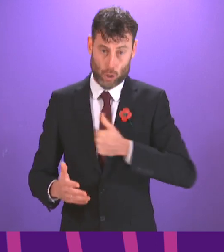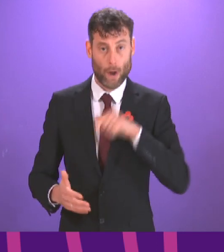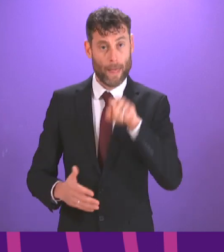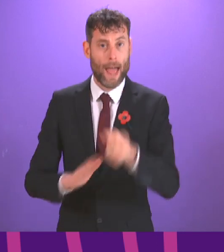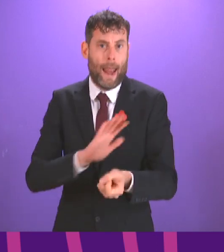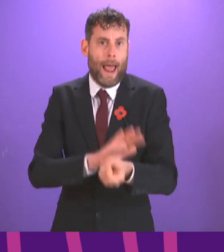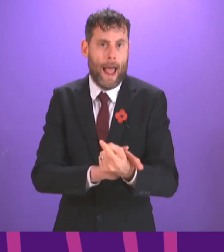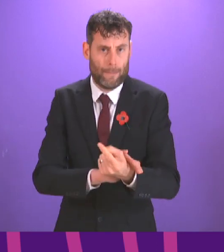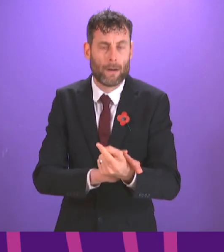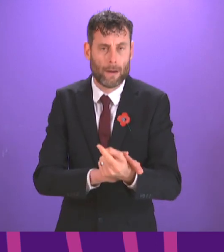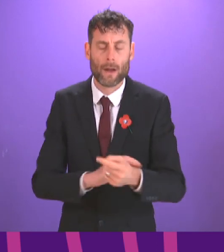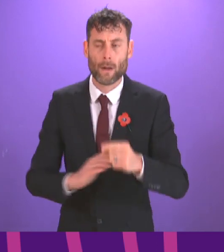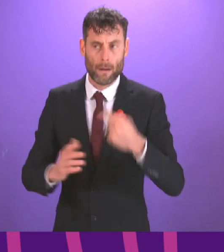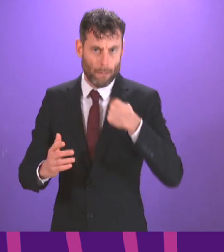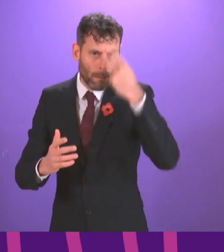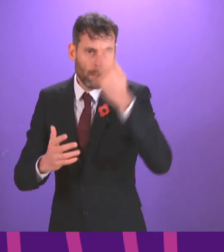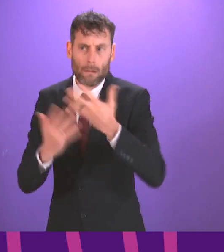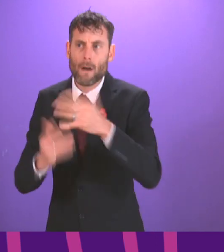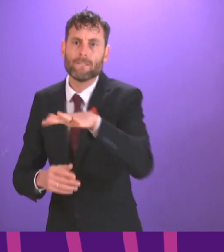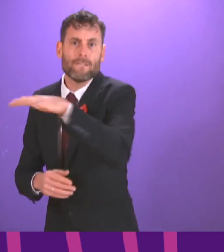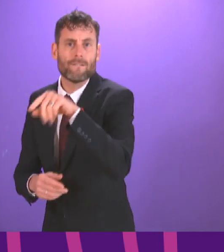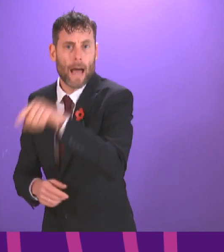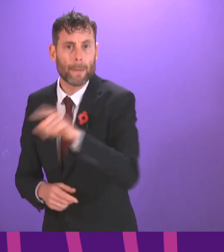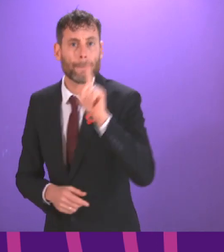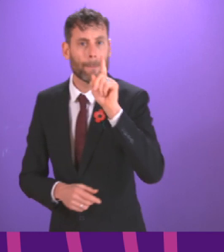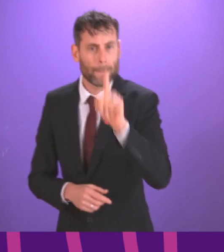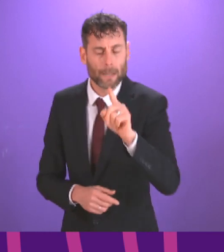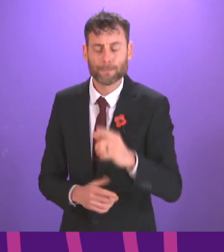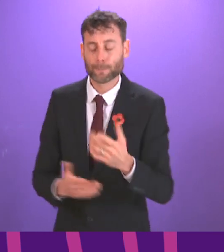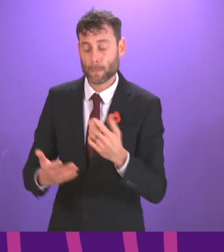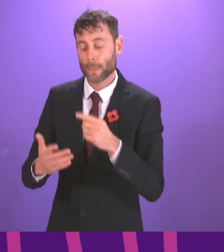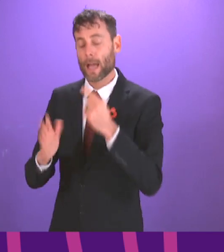The position on testing changed in line with evidence and advice. That was true in Scotland,